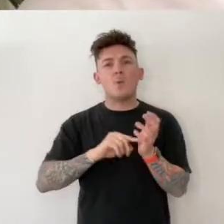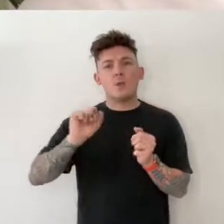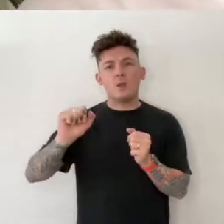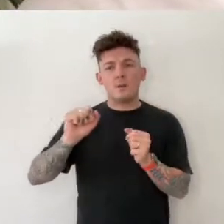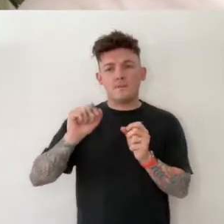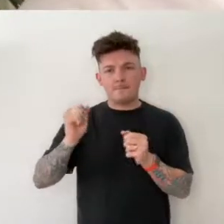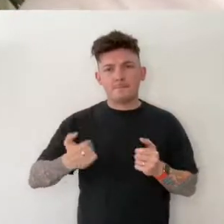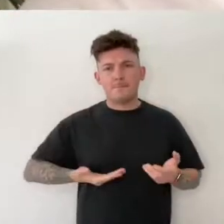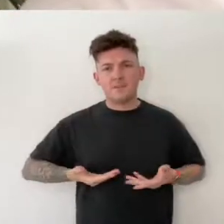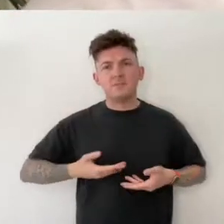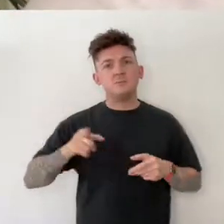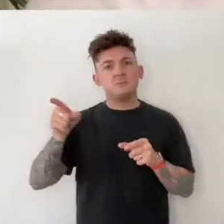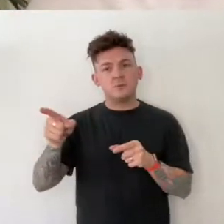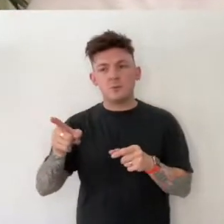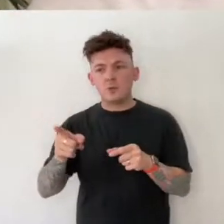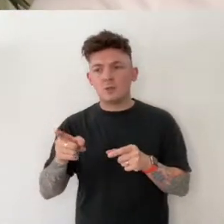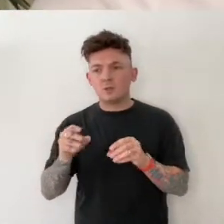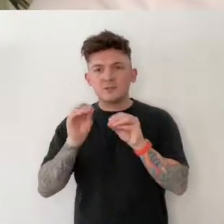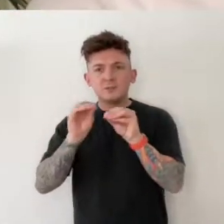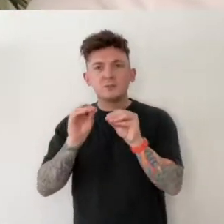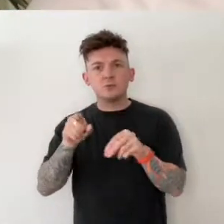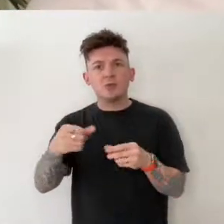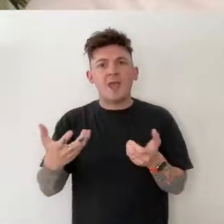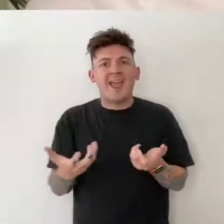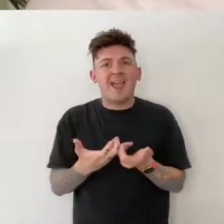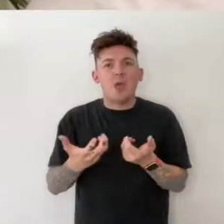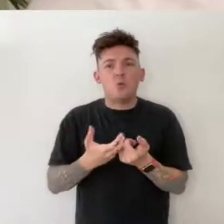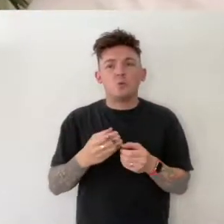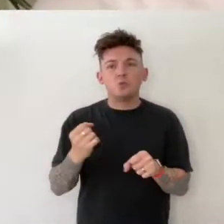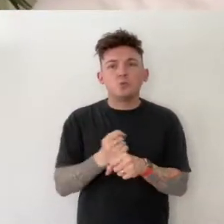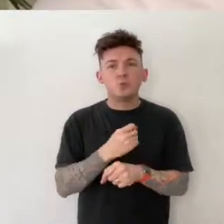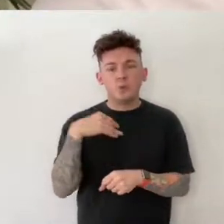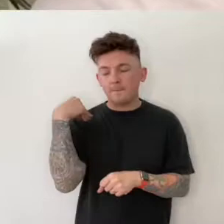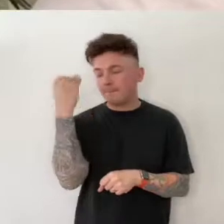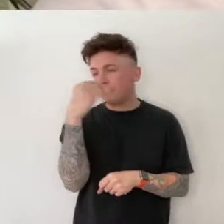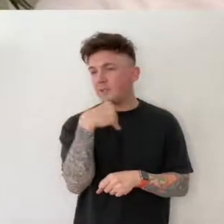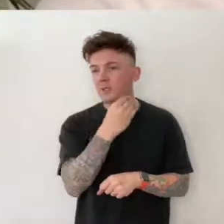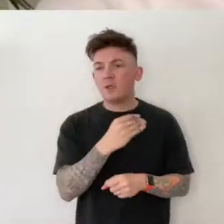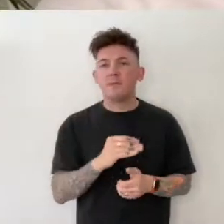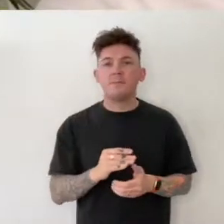all the makeup and he specialises in transgender makeup. i tried beforehand and it was like